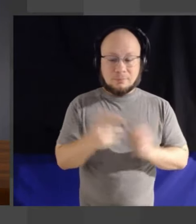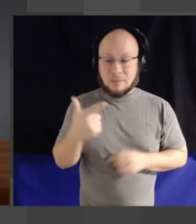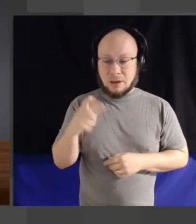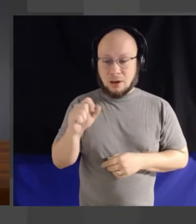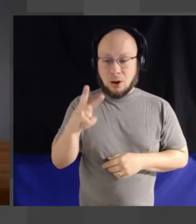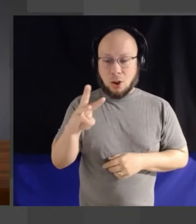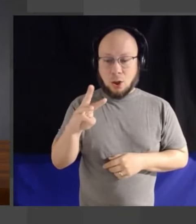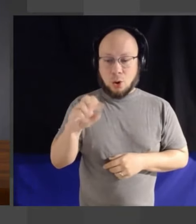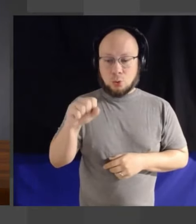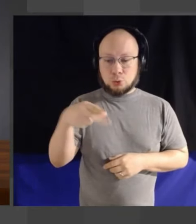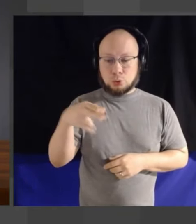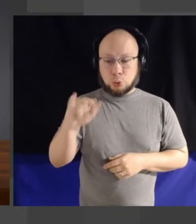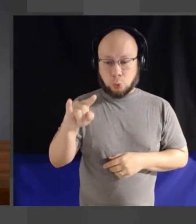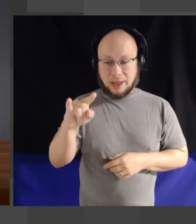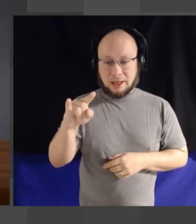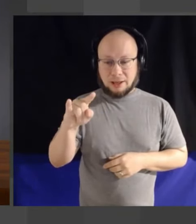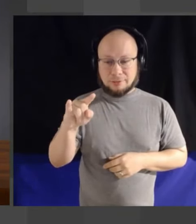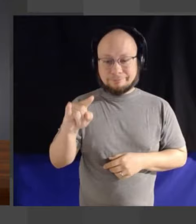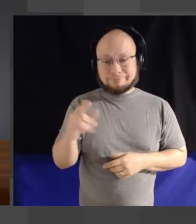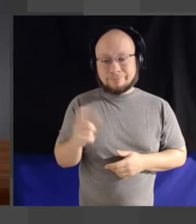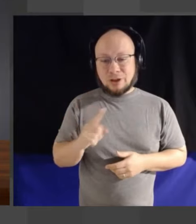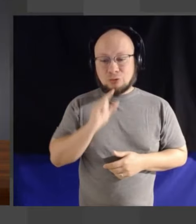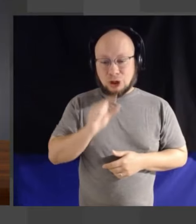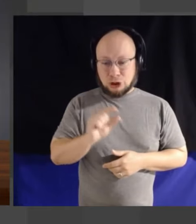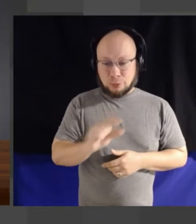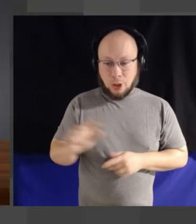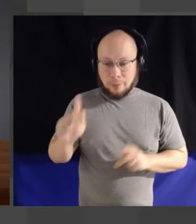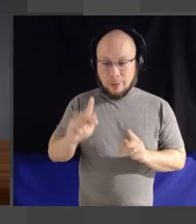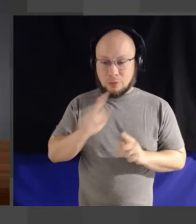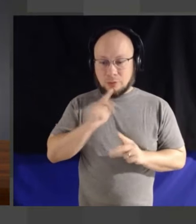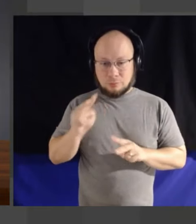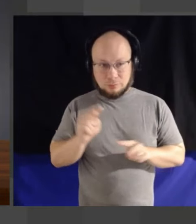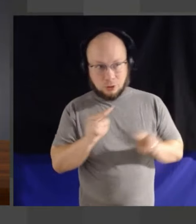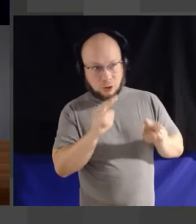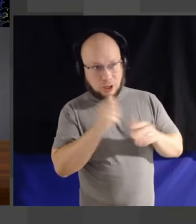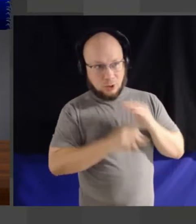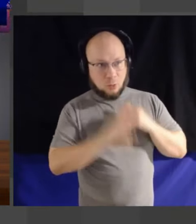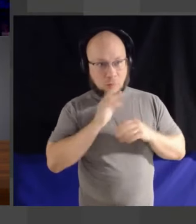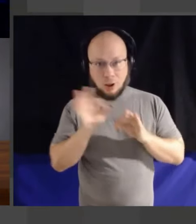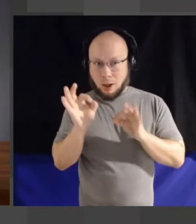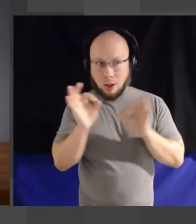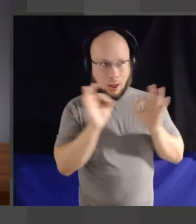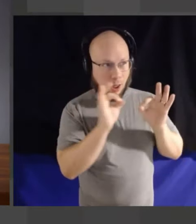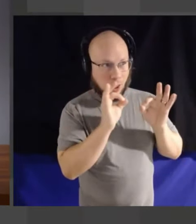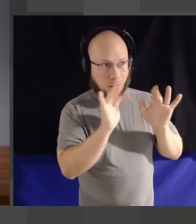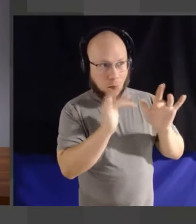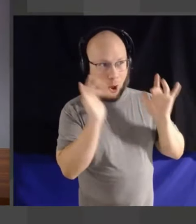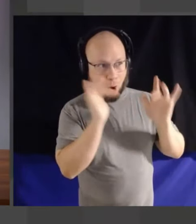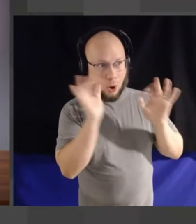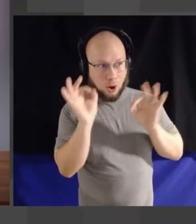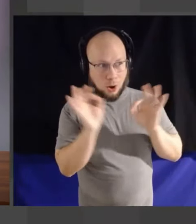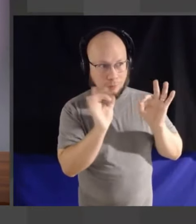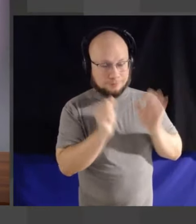ALSO THE GLOW SQUID. AS THE TINY TRIO WILL SURELY ATTEST THEY SURE YOU ARE